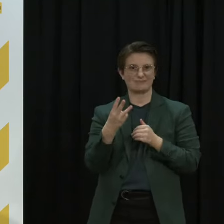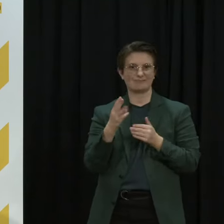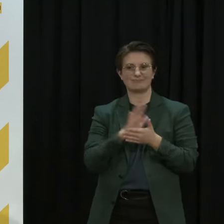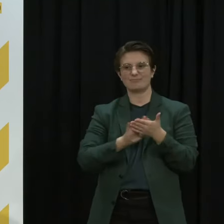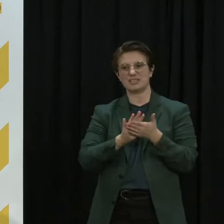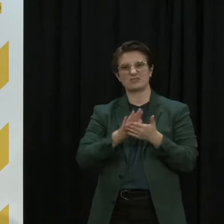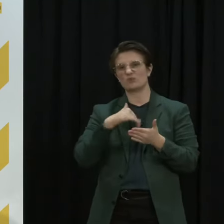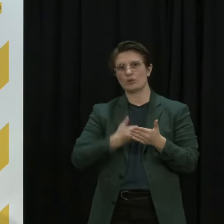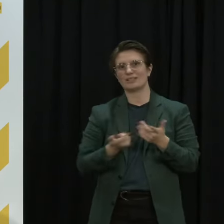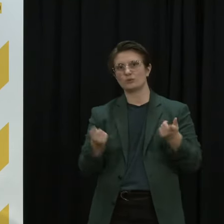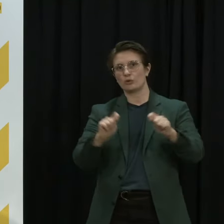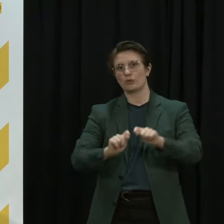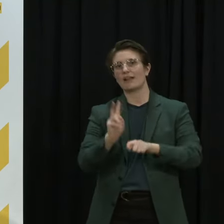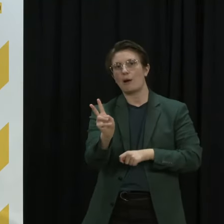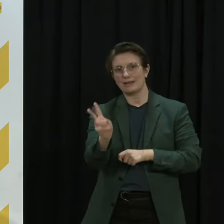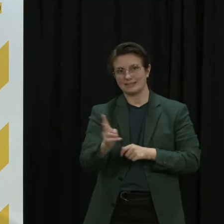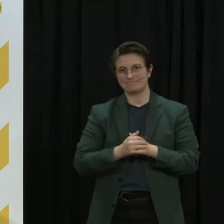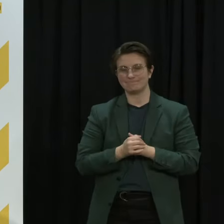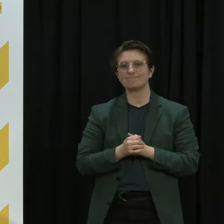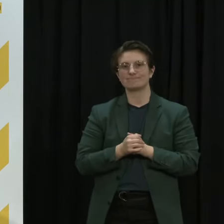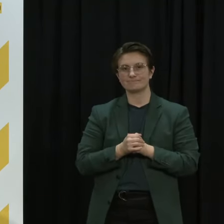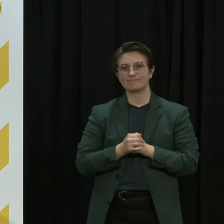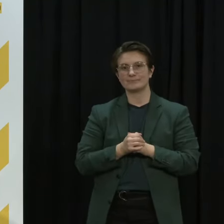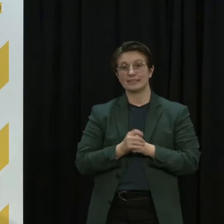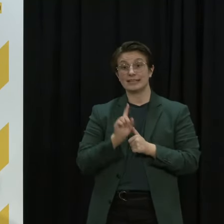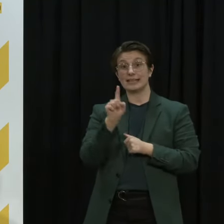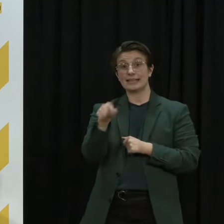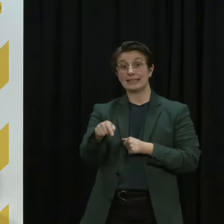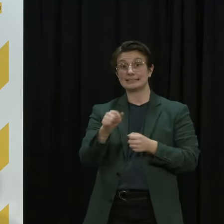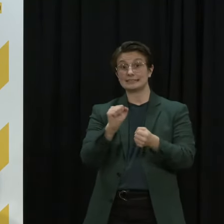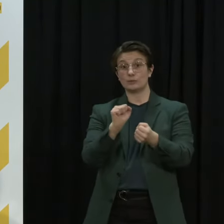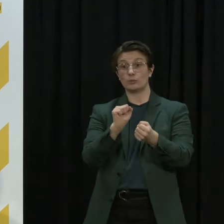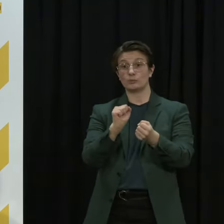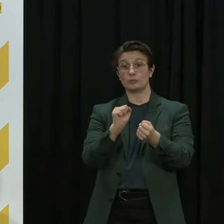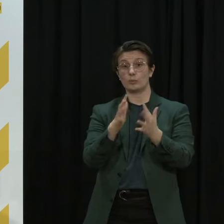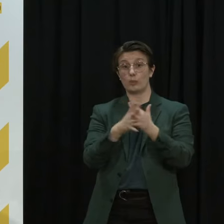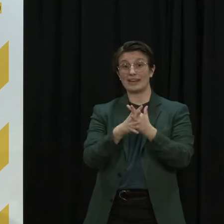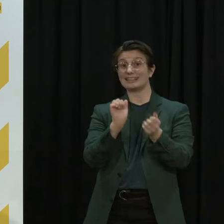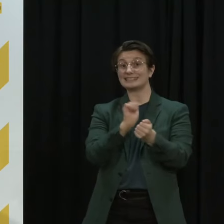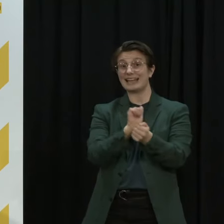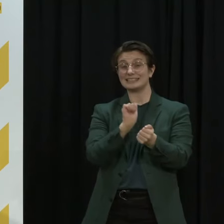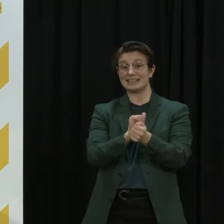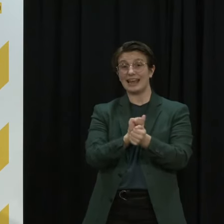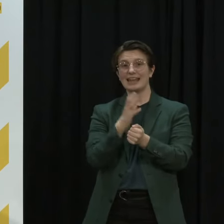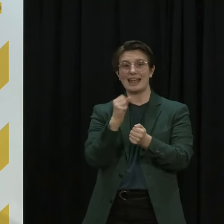This is the best we can do to provide everyone with the individual armour against COVI.